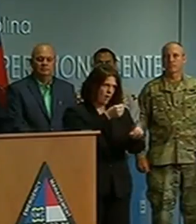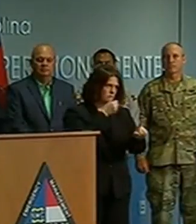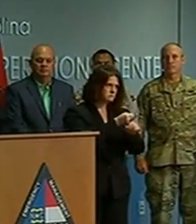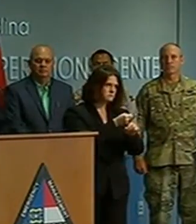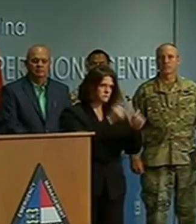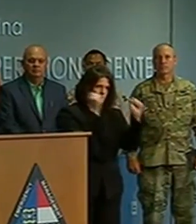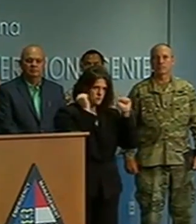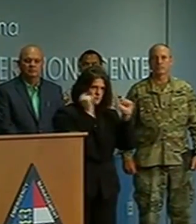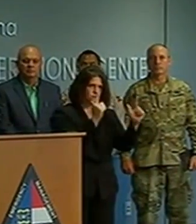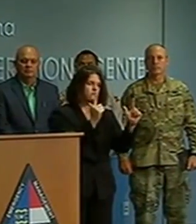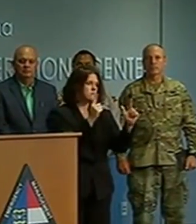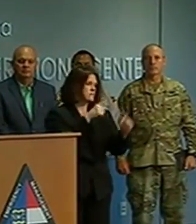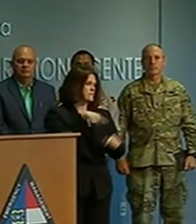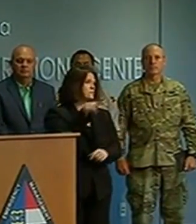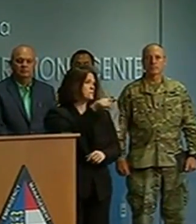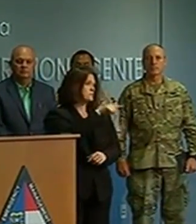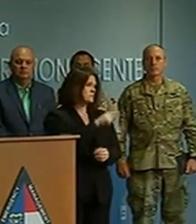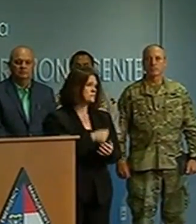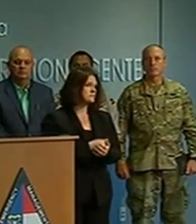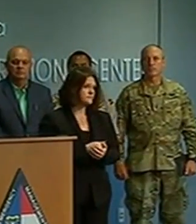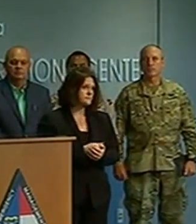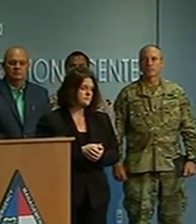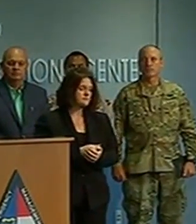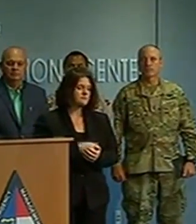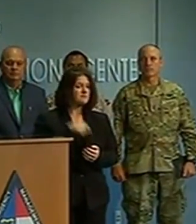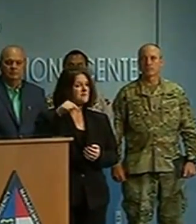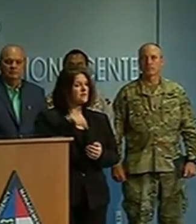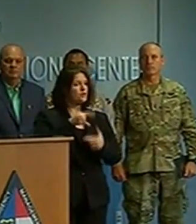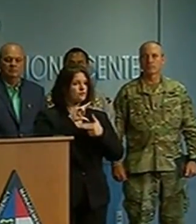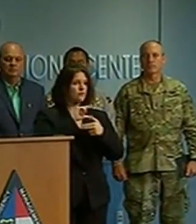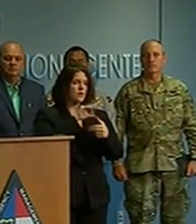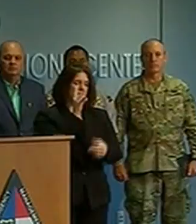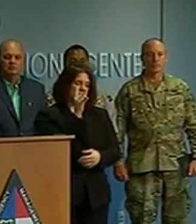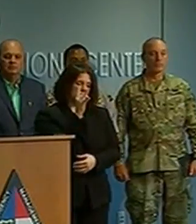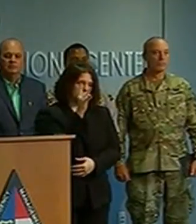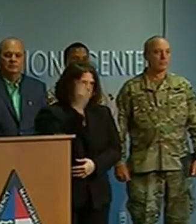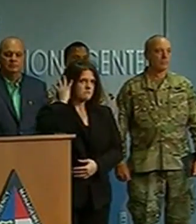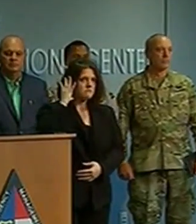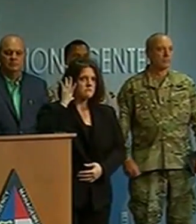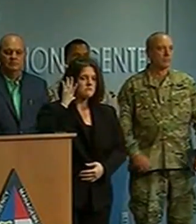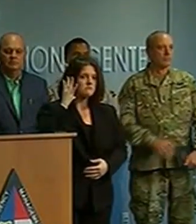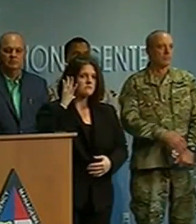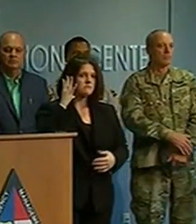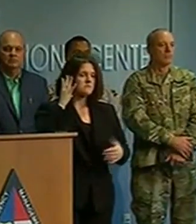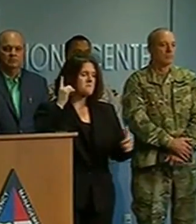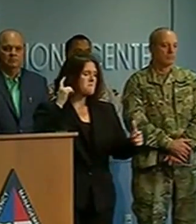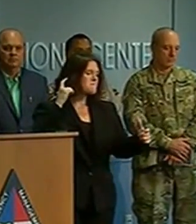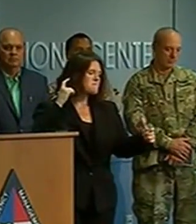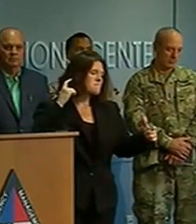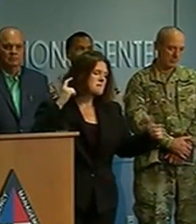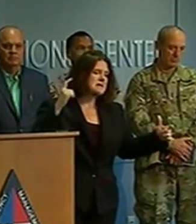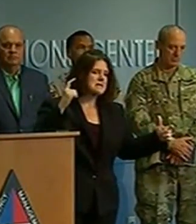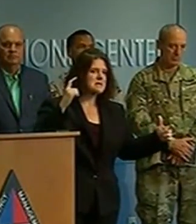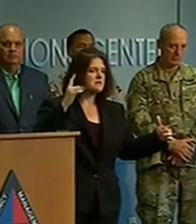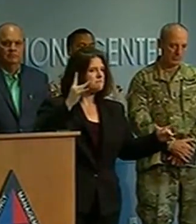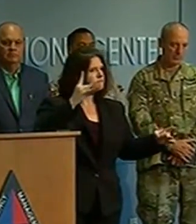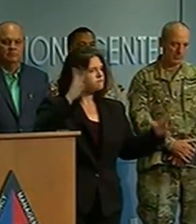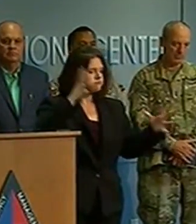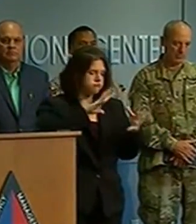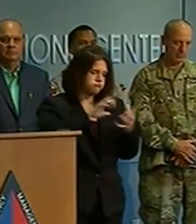"…….This storm is a monster. It's big and it's vicious.